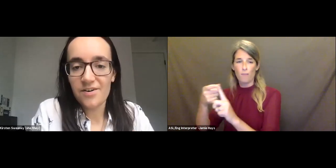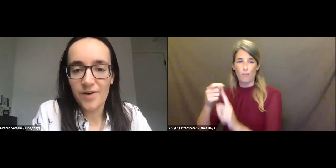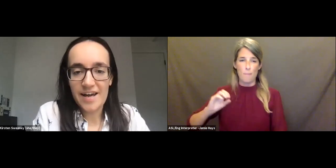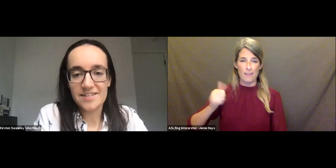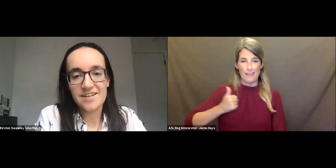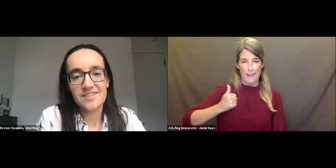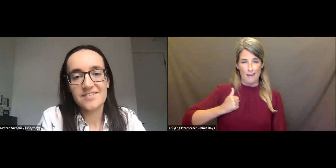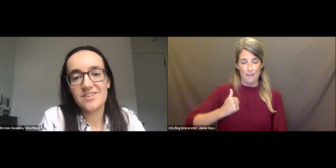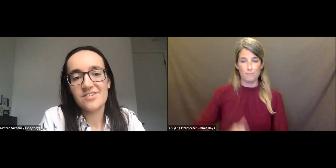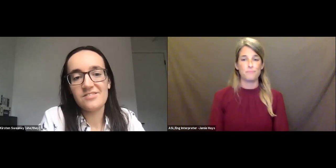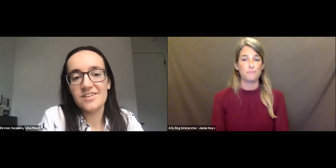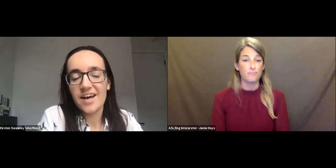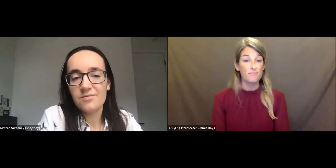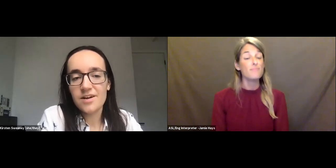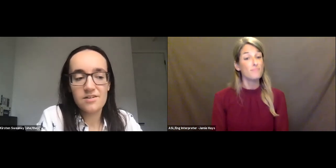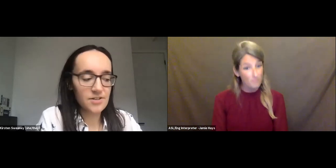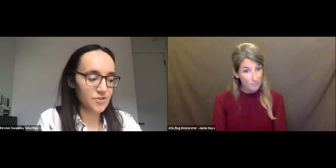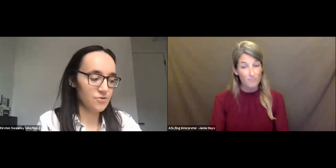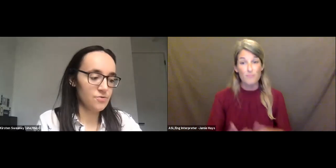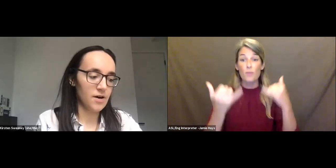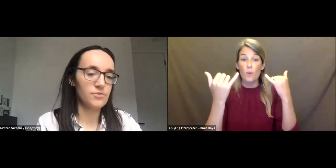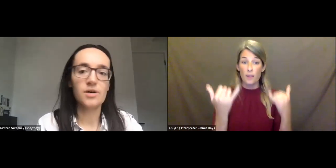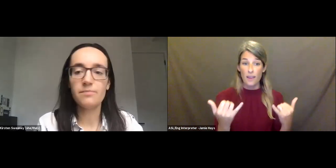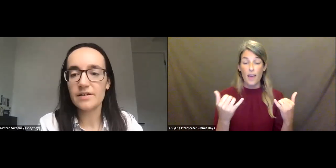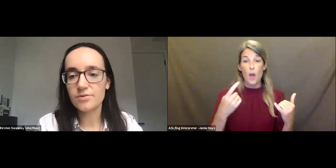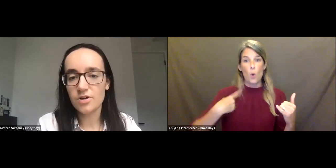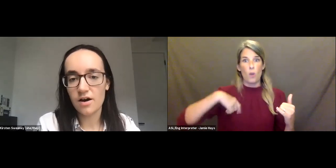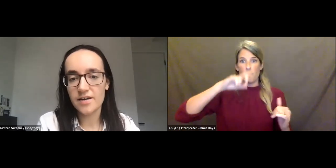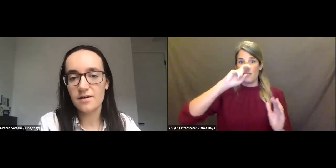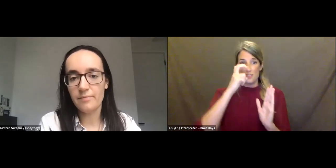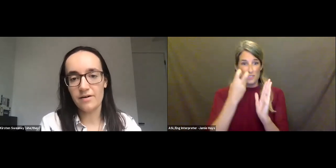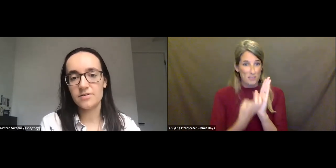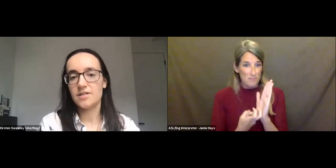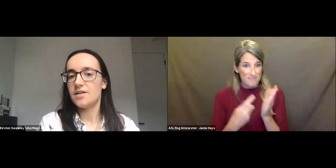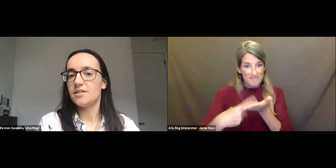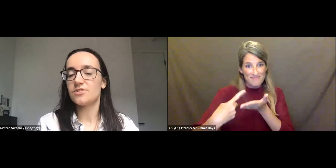All right, so now we are going to jump into talking about this